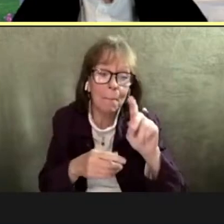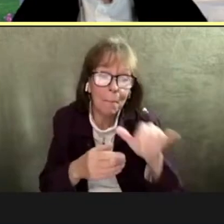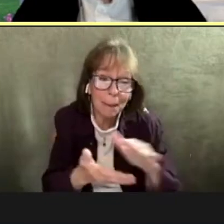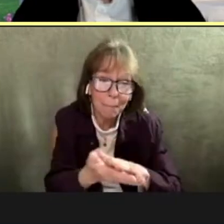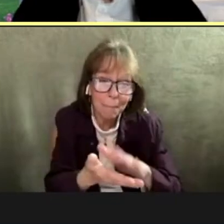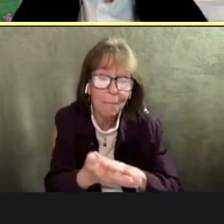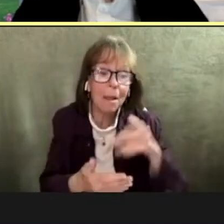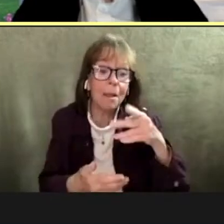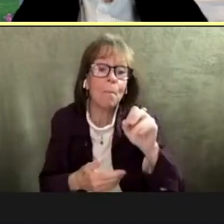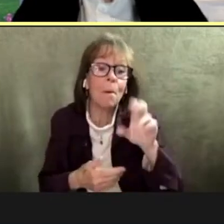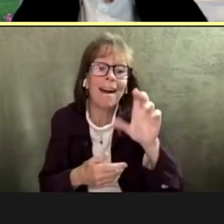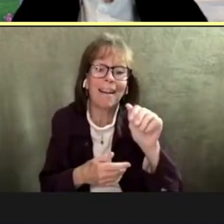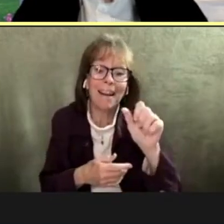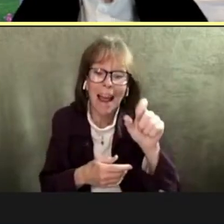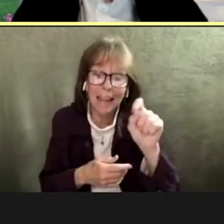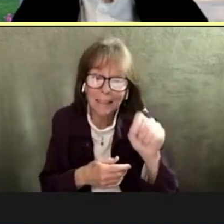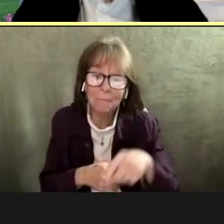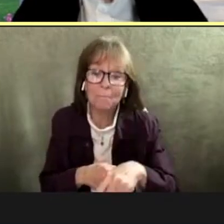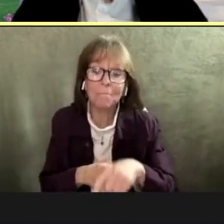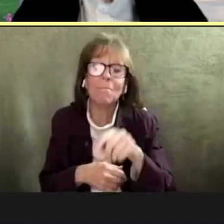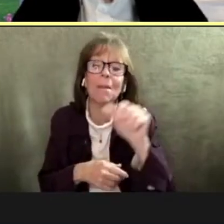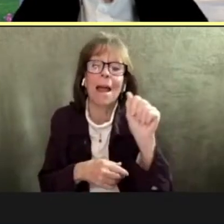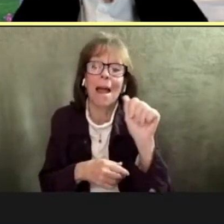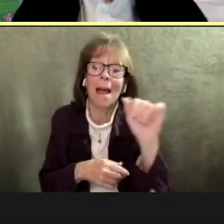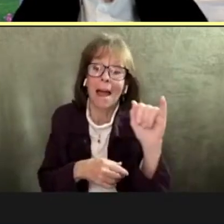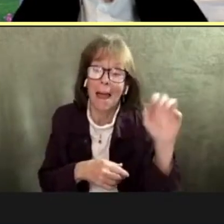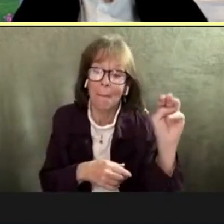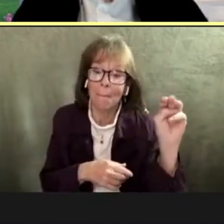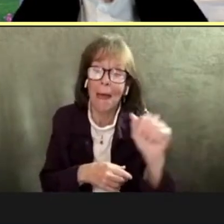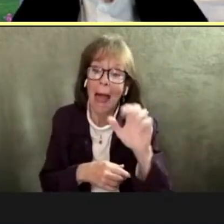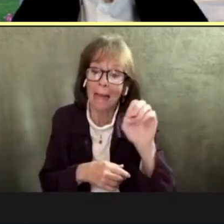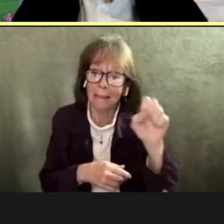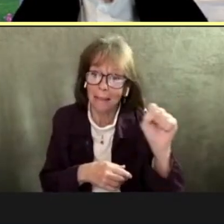Access in Medicine, the Research and Resource Rounds,